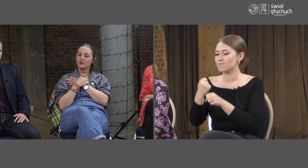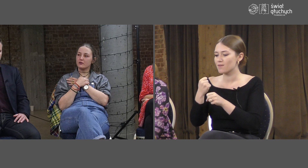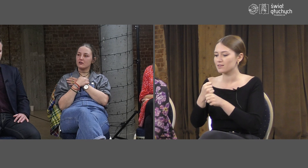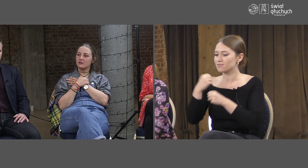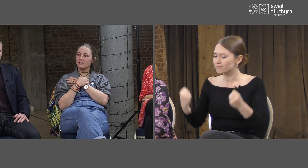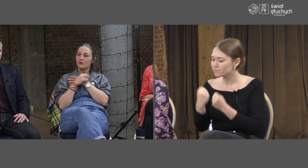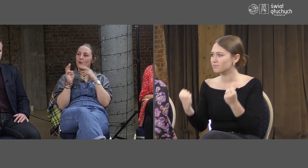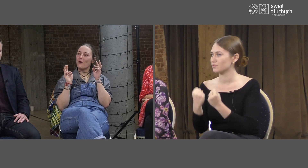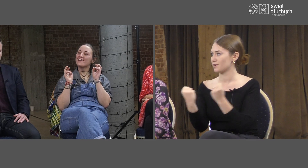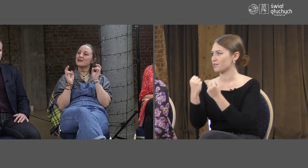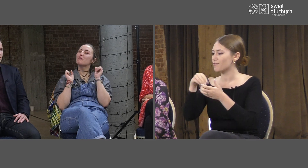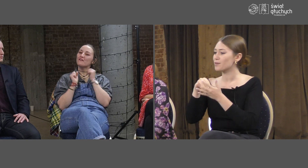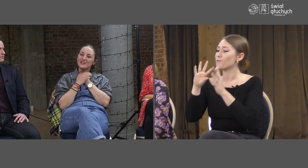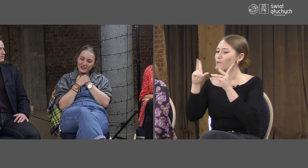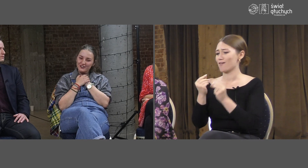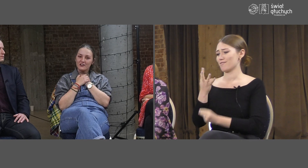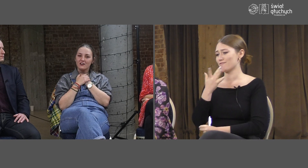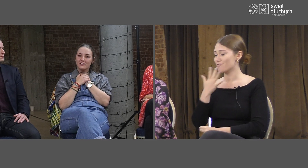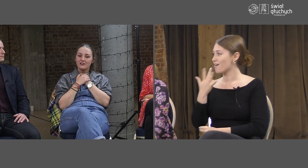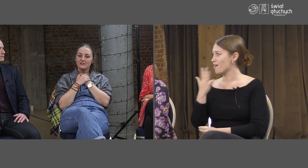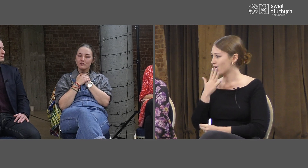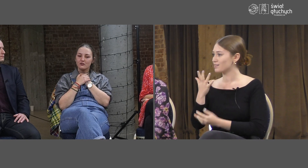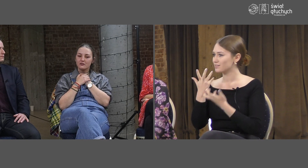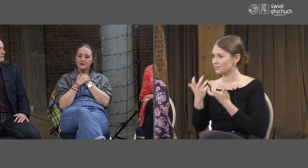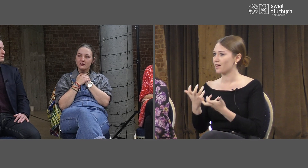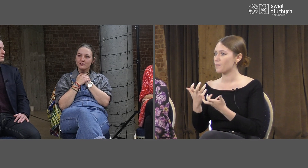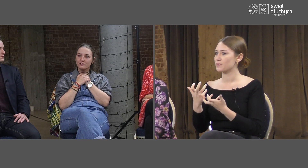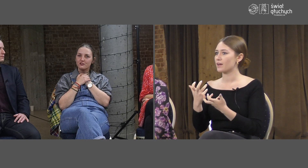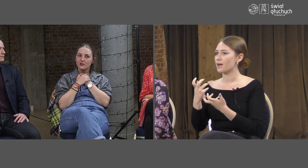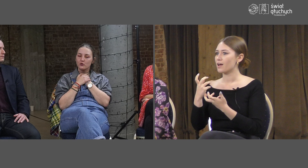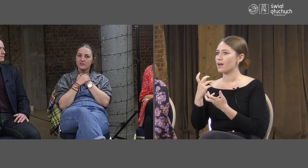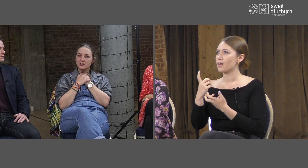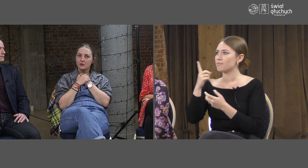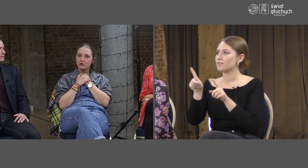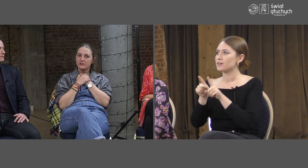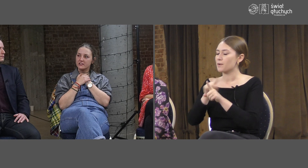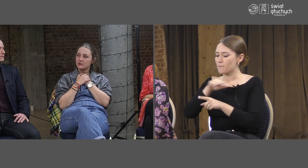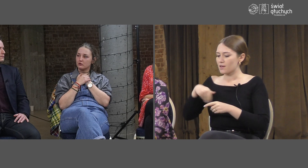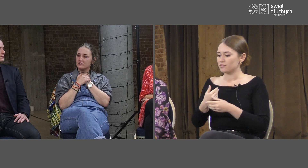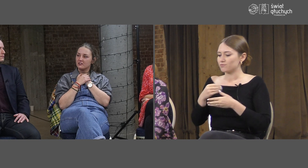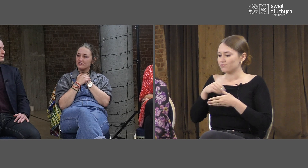is put into learning to speak properly, and at the same time, it creates this sense of shame in us.